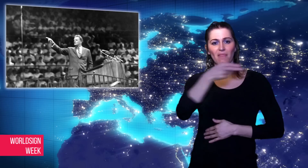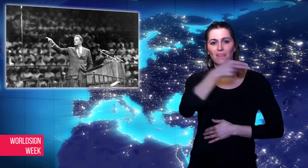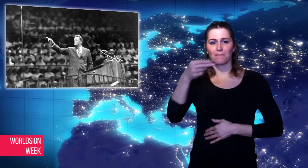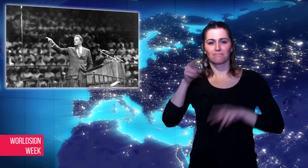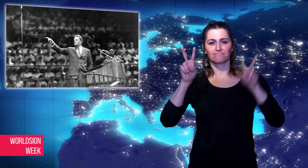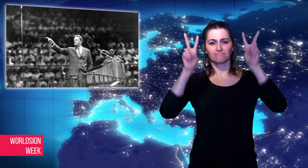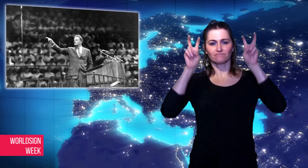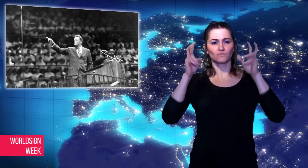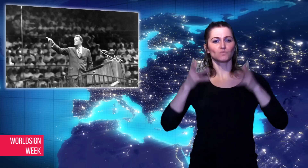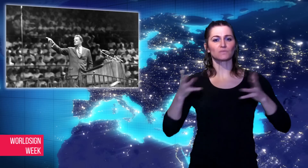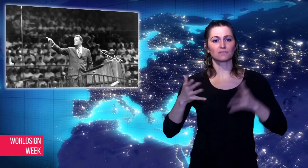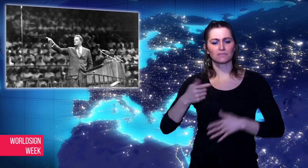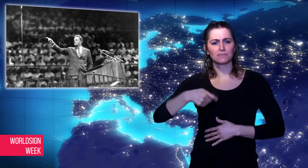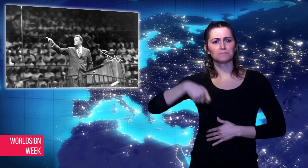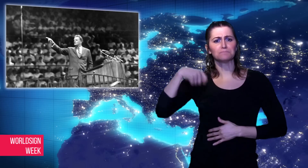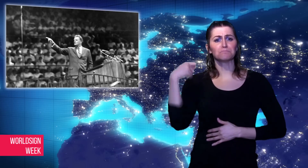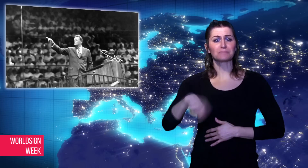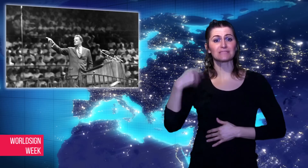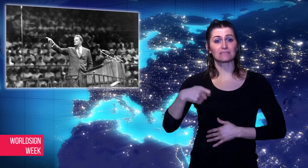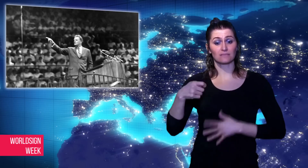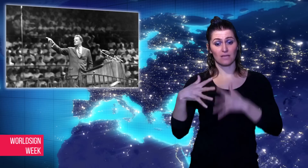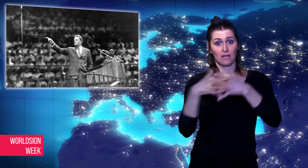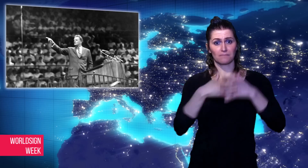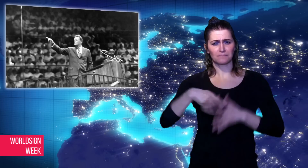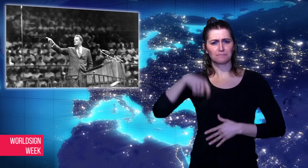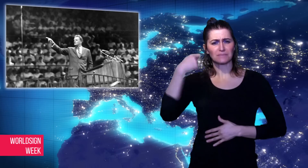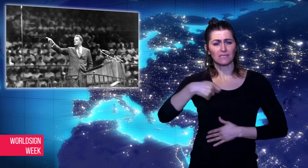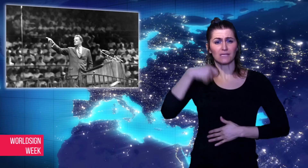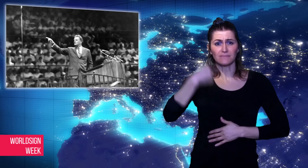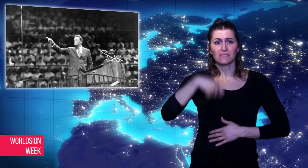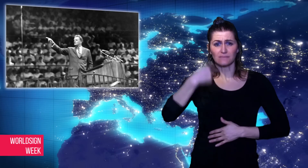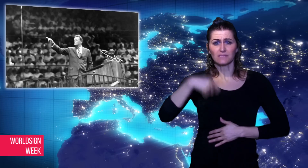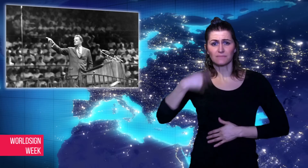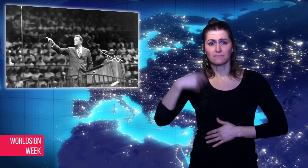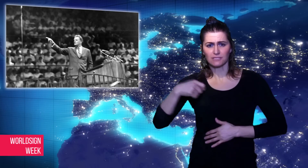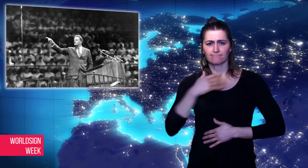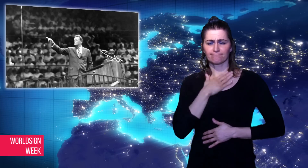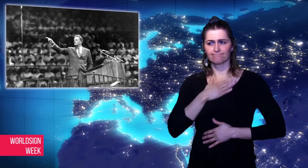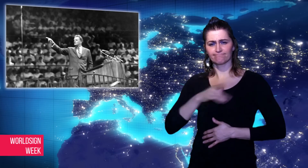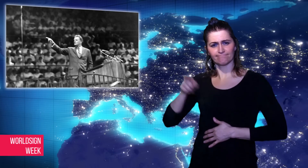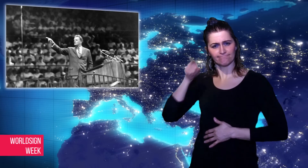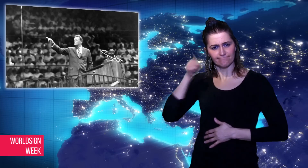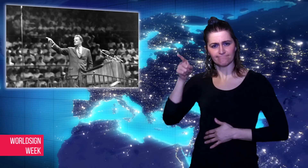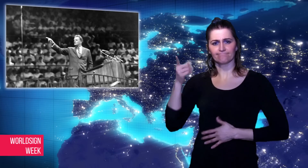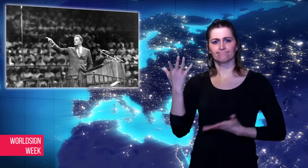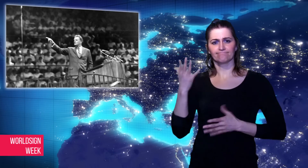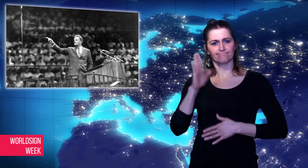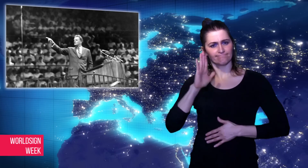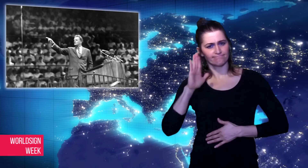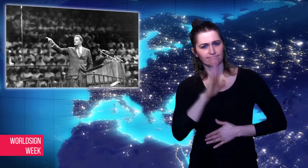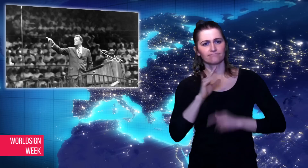wife, Ruth, in 2007 and left behind his